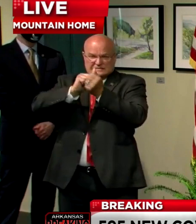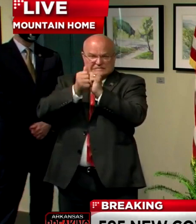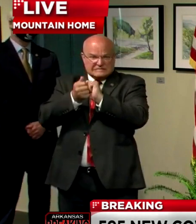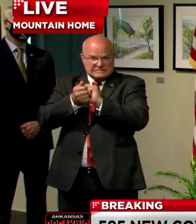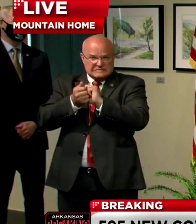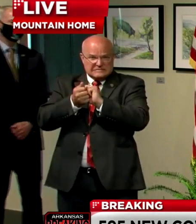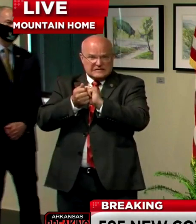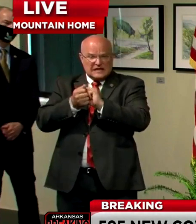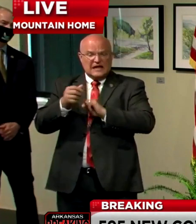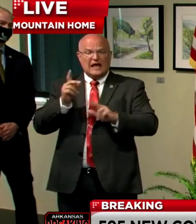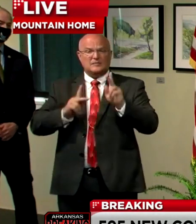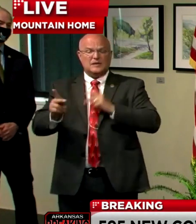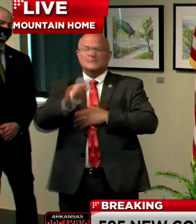THEY WON'T NECESSARILY SPREAD